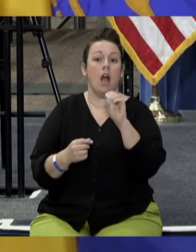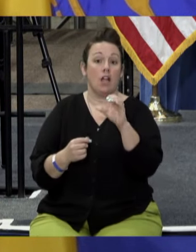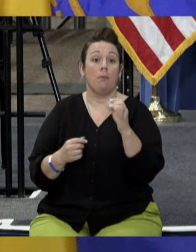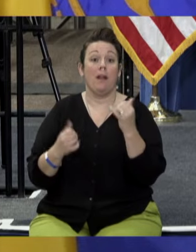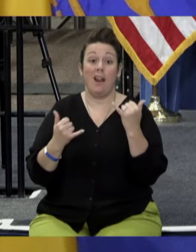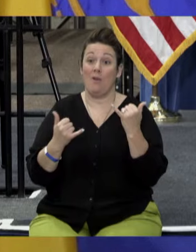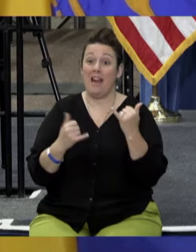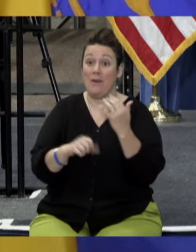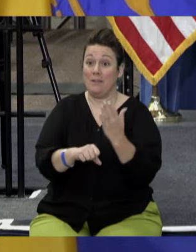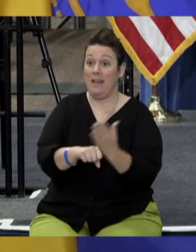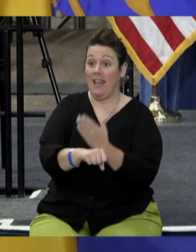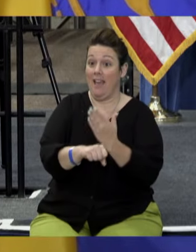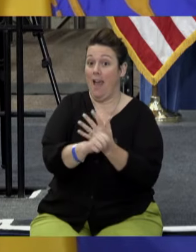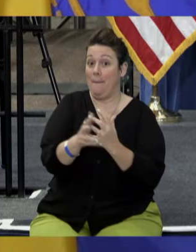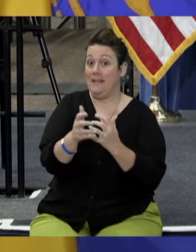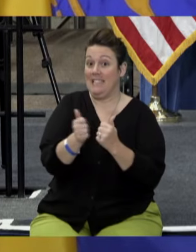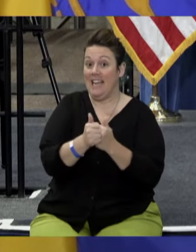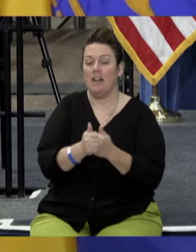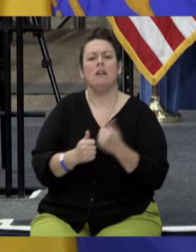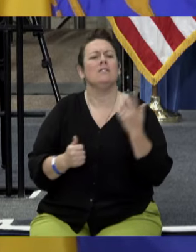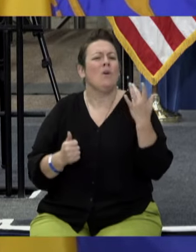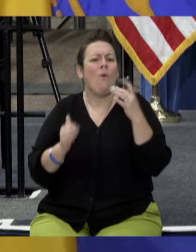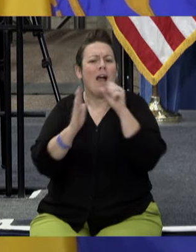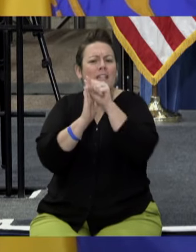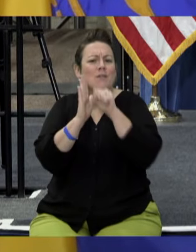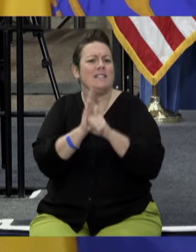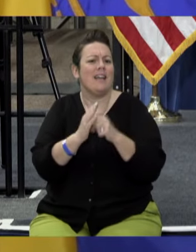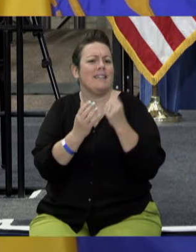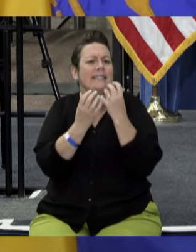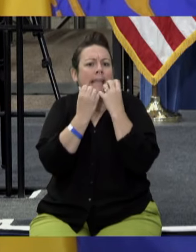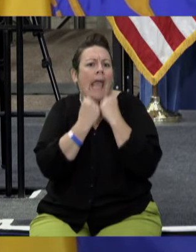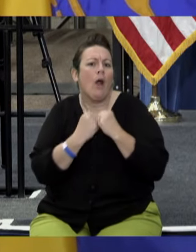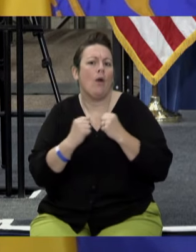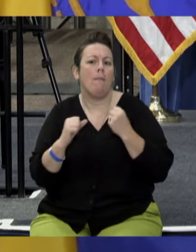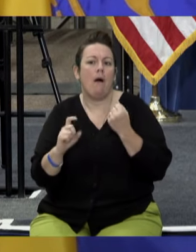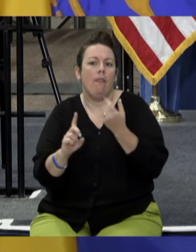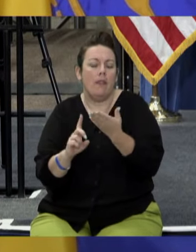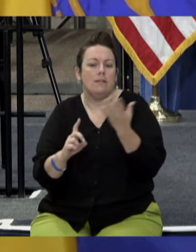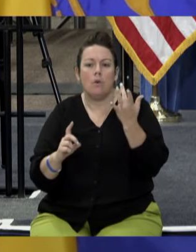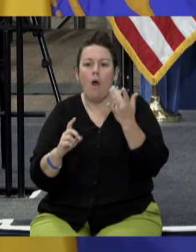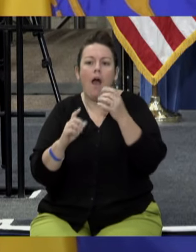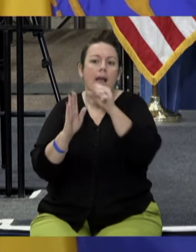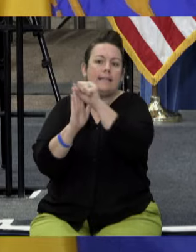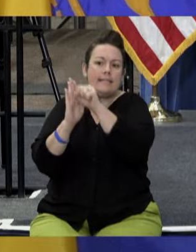So why do states care about this? And how are states and localities and the private sector,